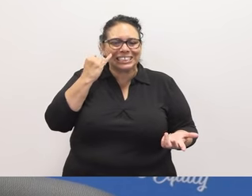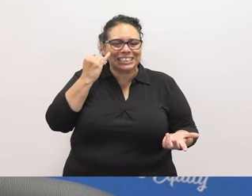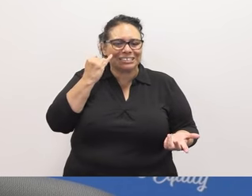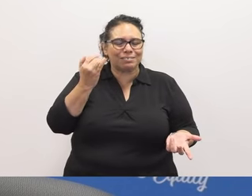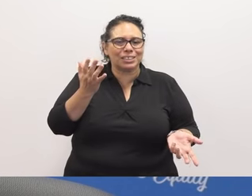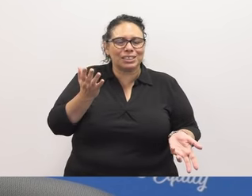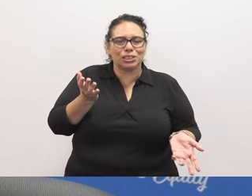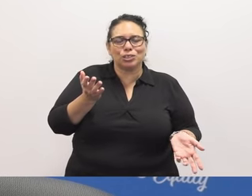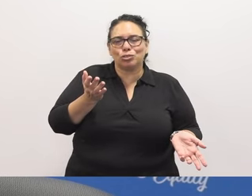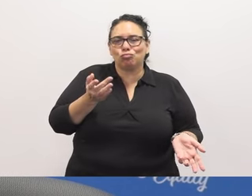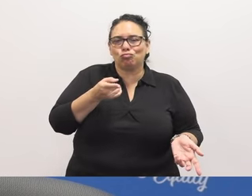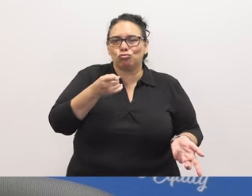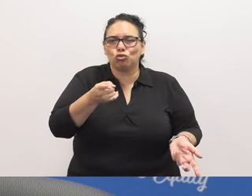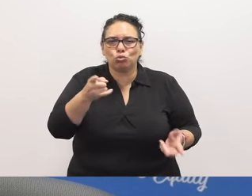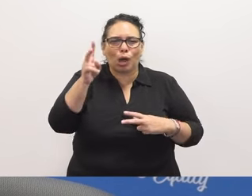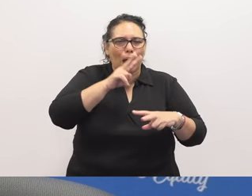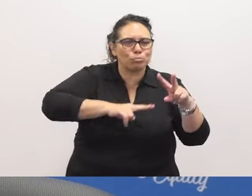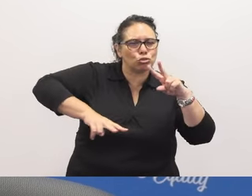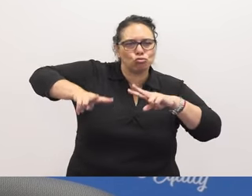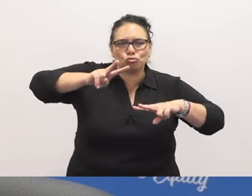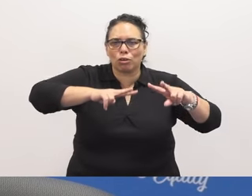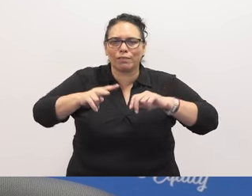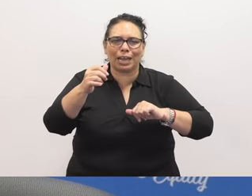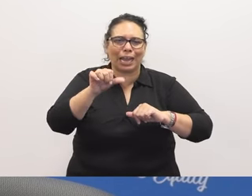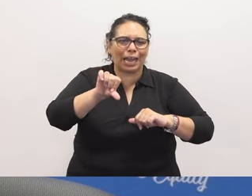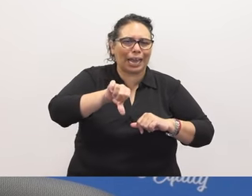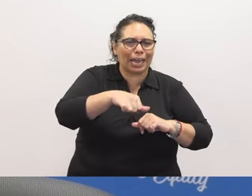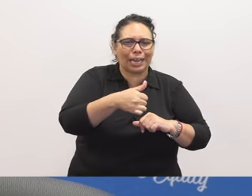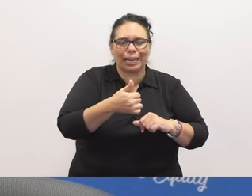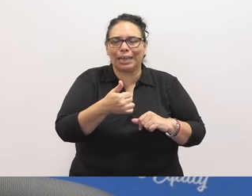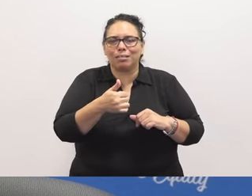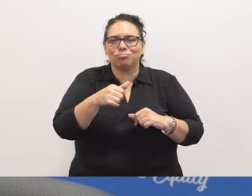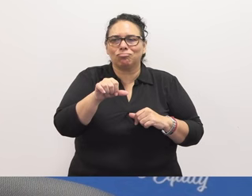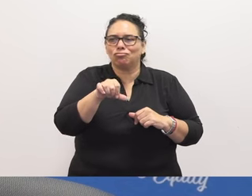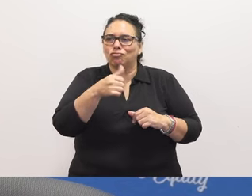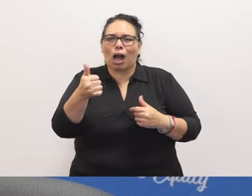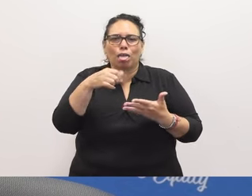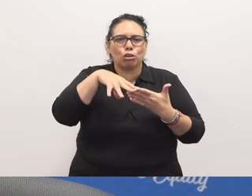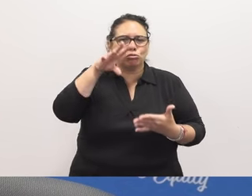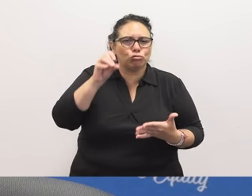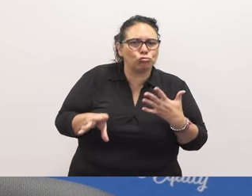or observing anything from your fellow students or from your friends that maybe aren't having